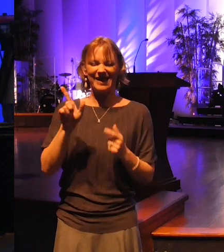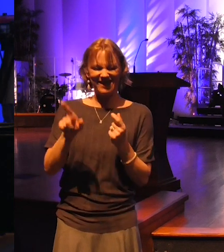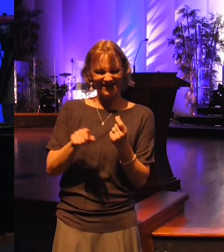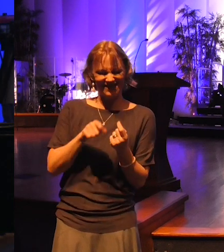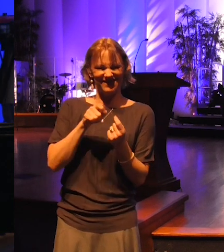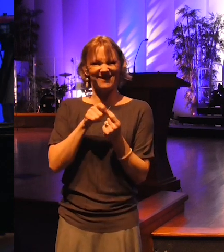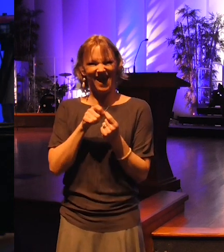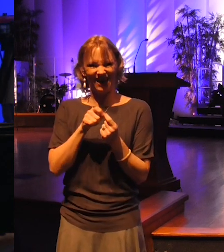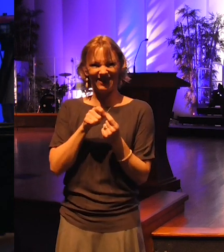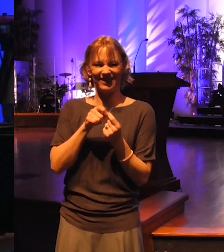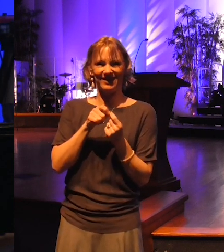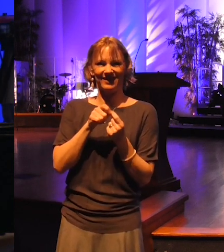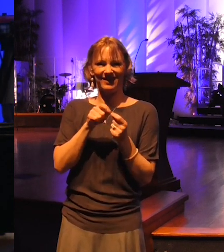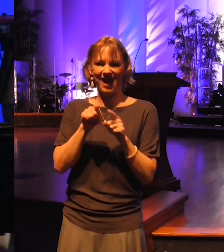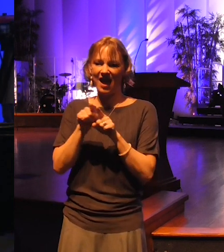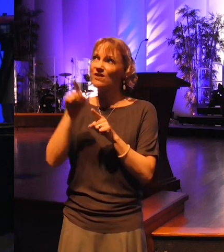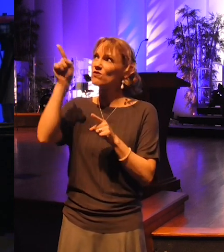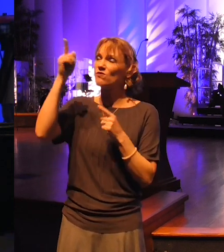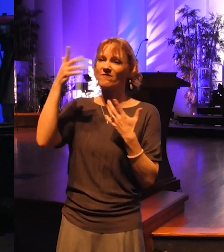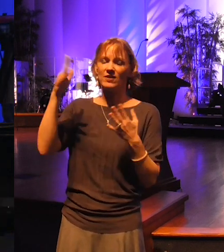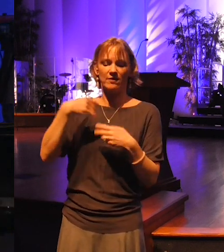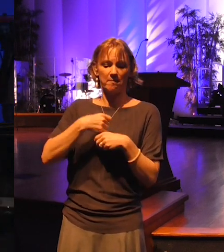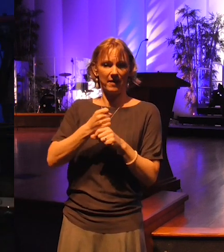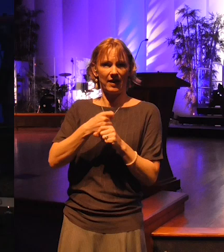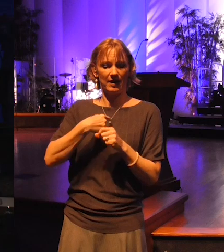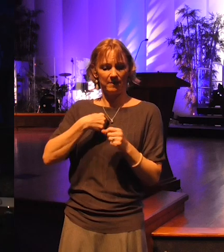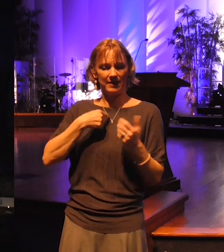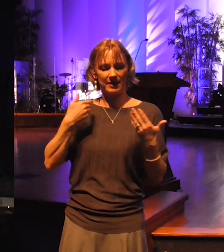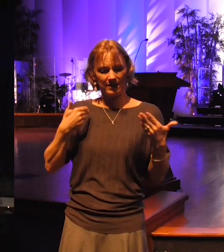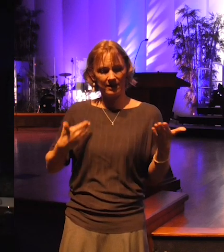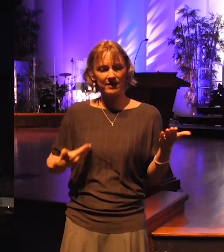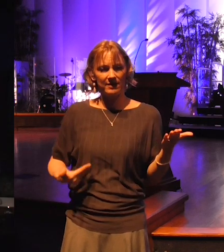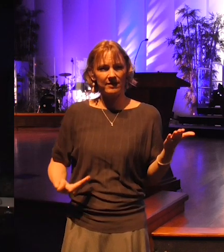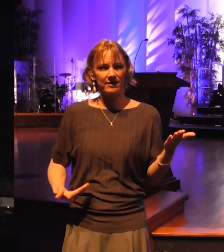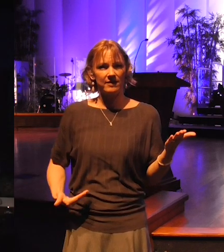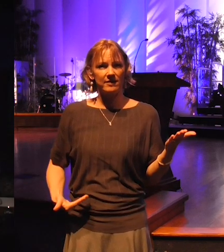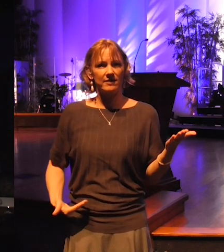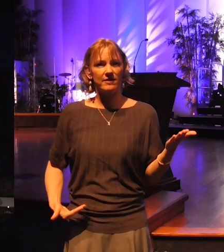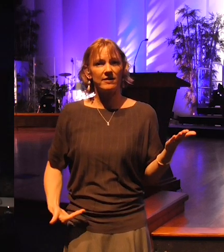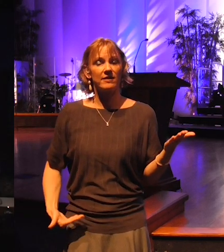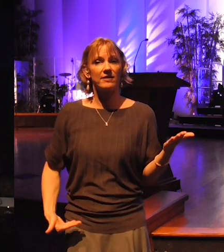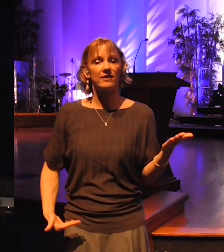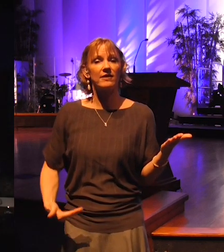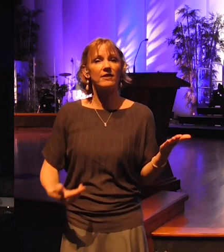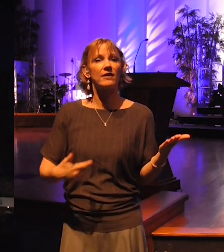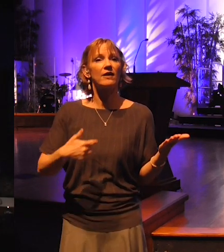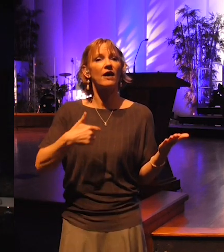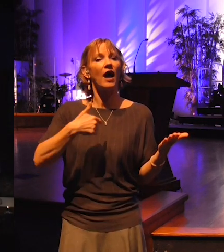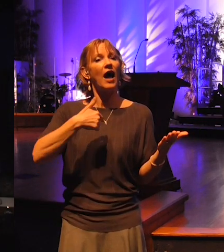me i'm creating who I